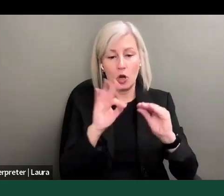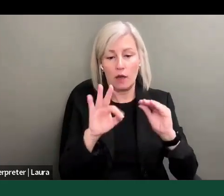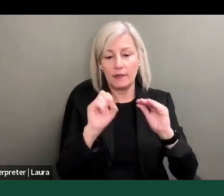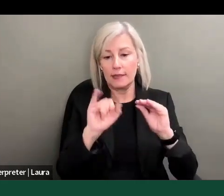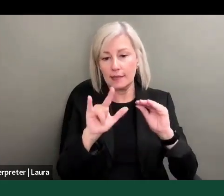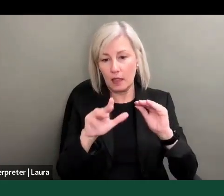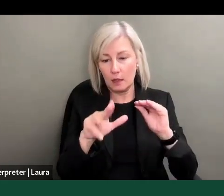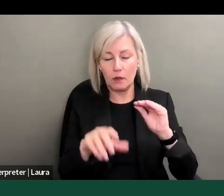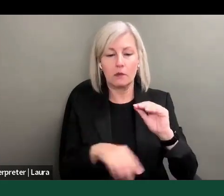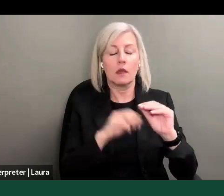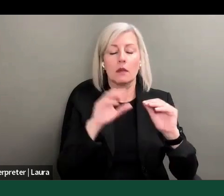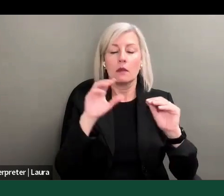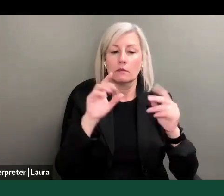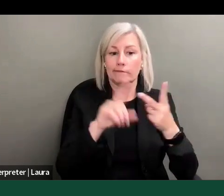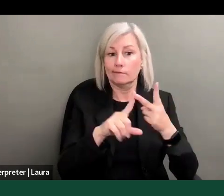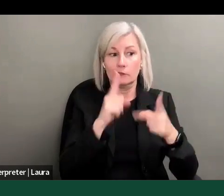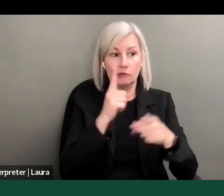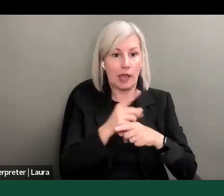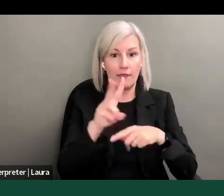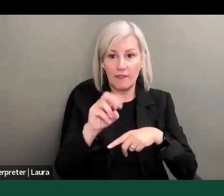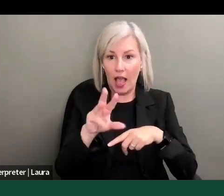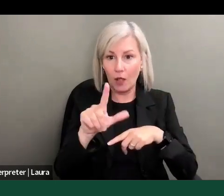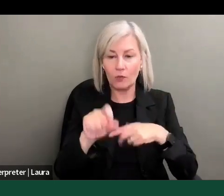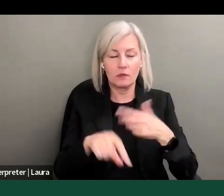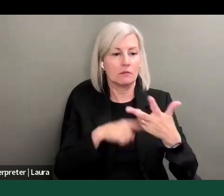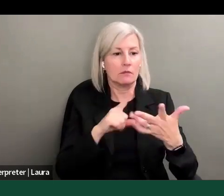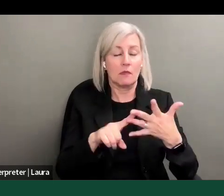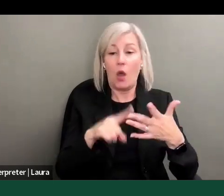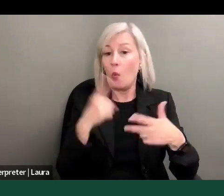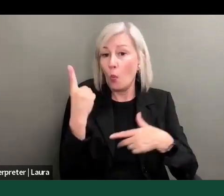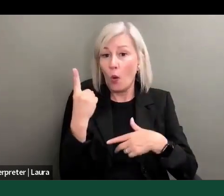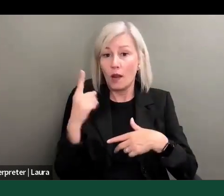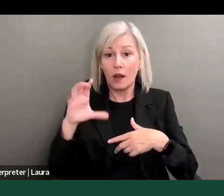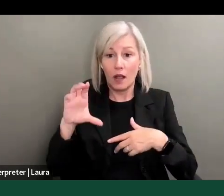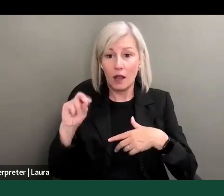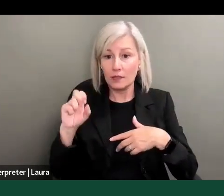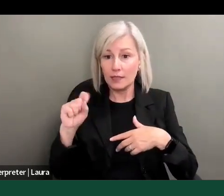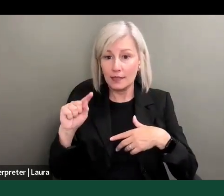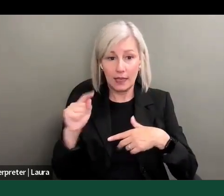vowel or at least one of the consonants correct so that we can give them credit